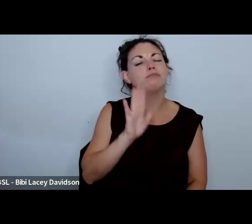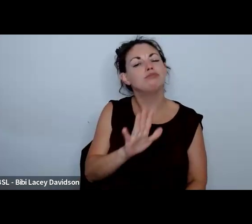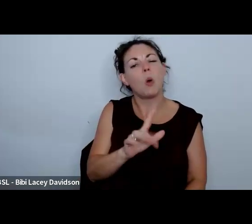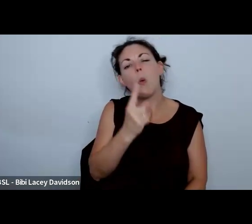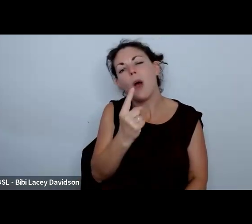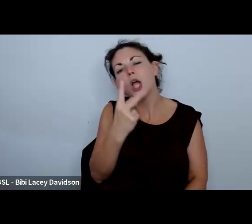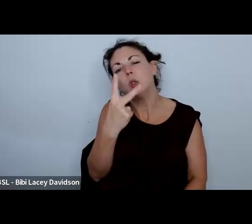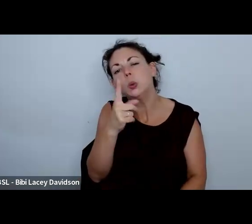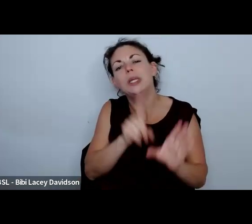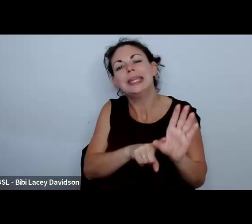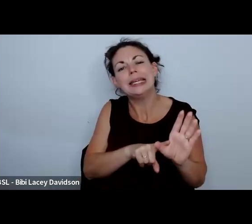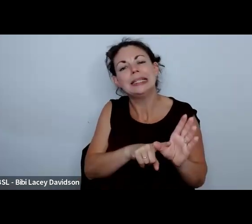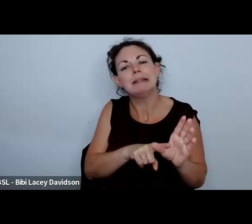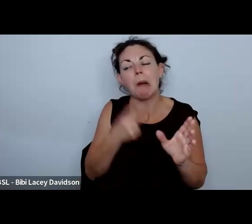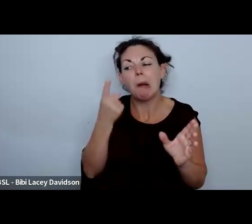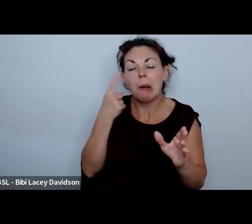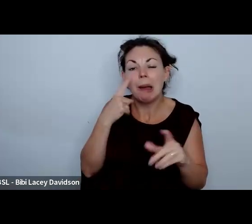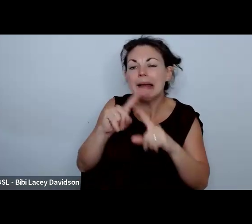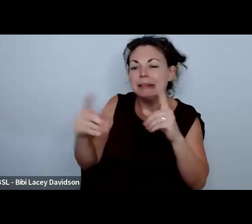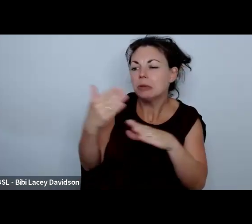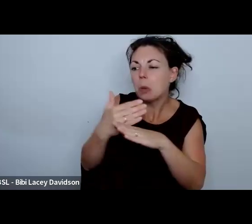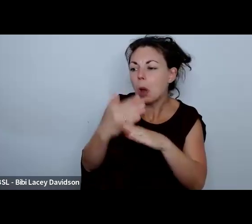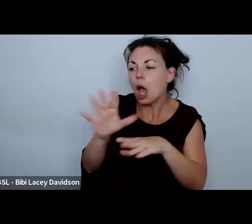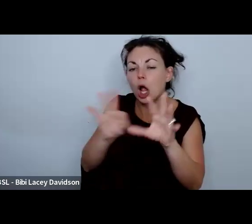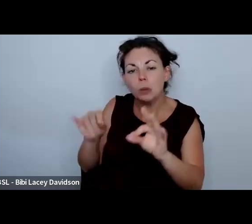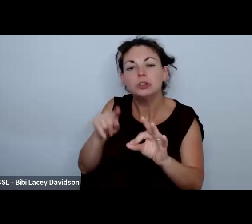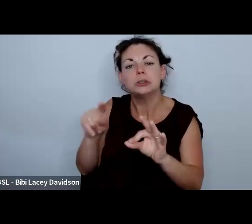and I know that it's a route that's been really helpful